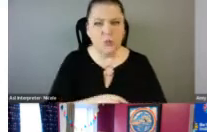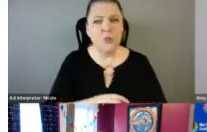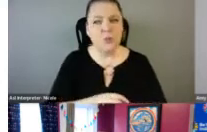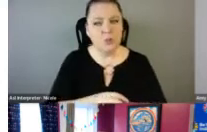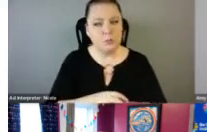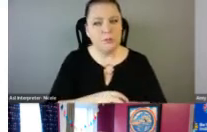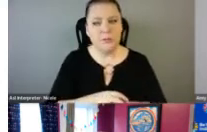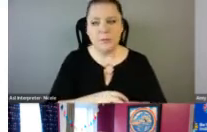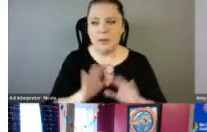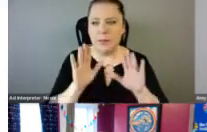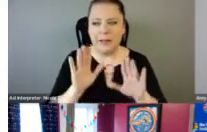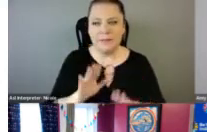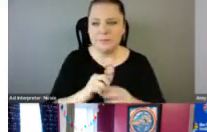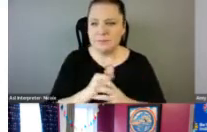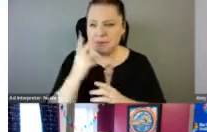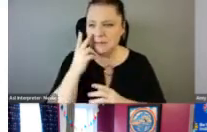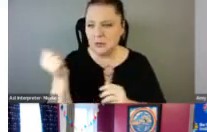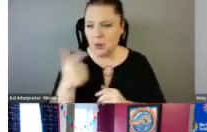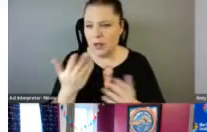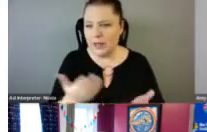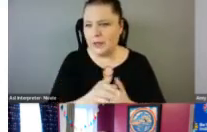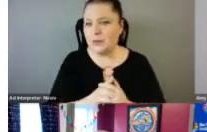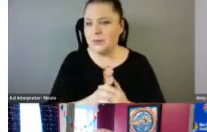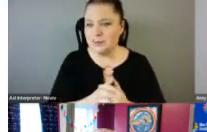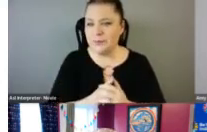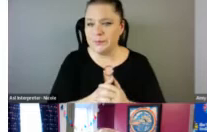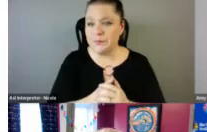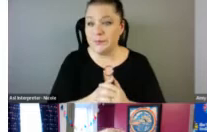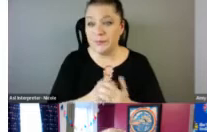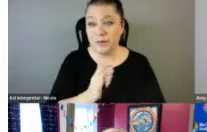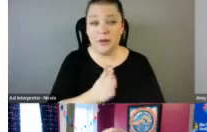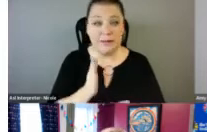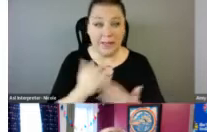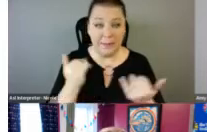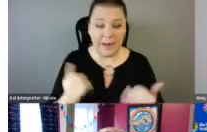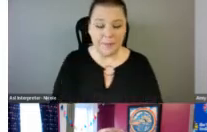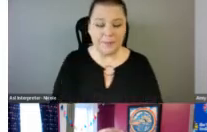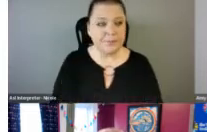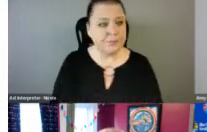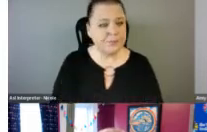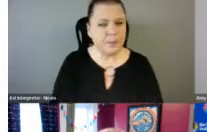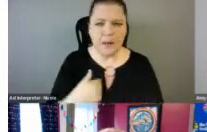fantastic to see you all. All right, we can stop sharing here and I'm noticing on chat, we may